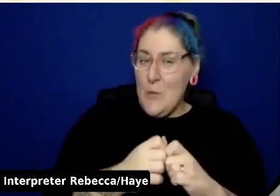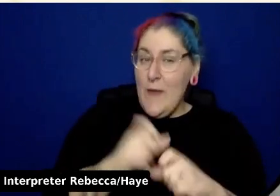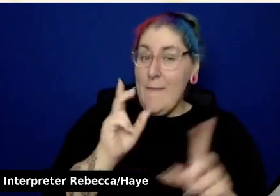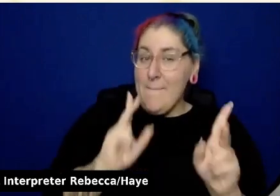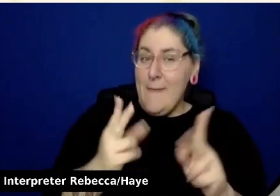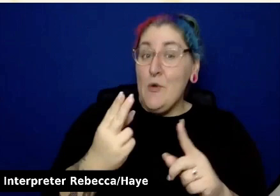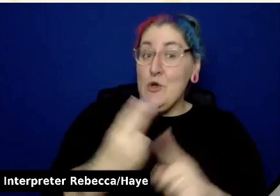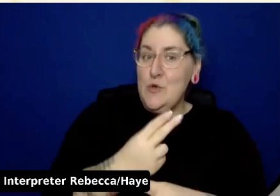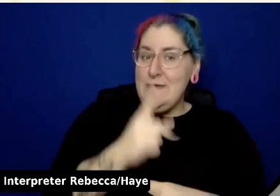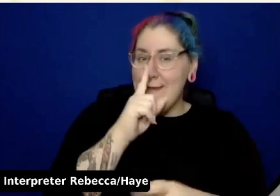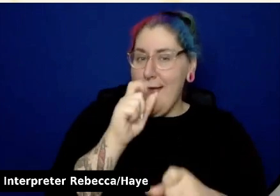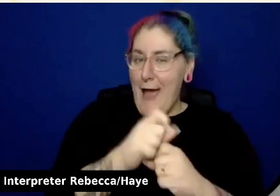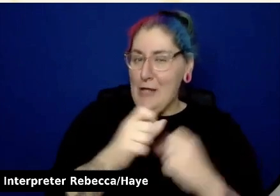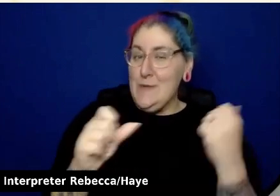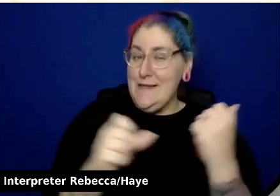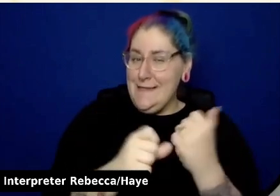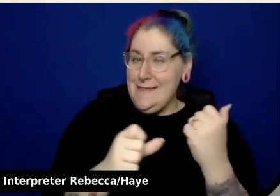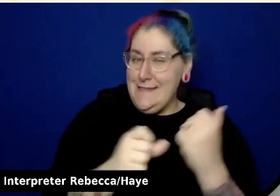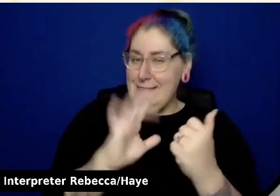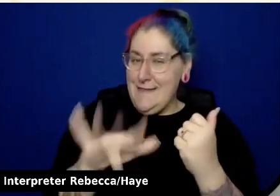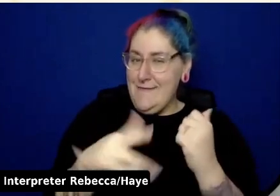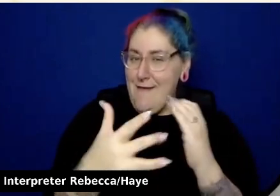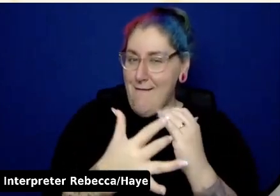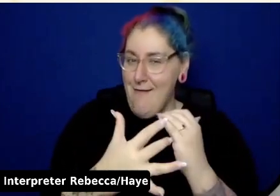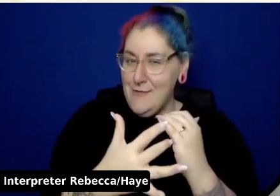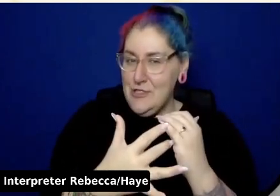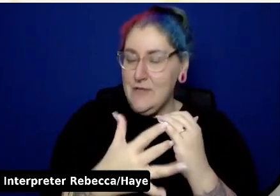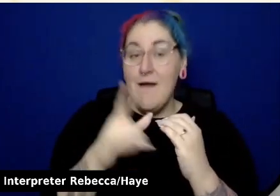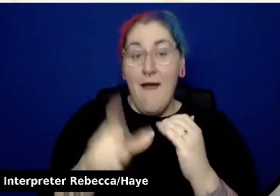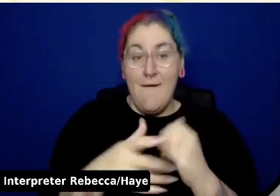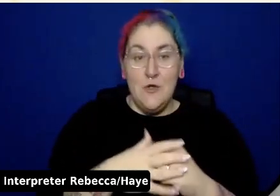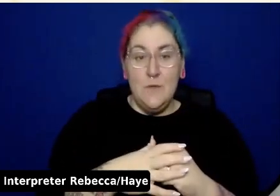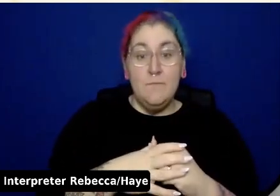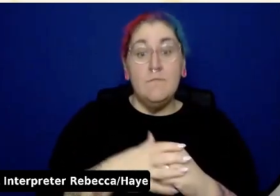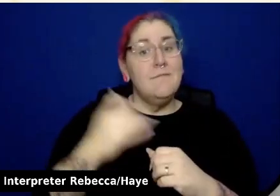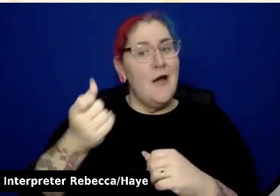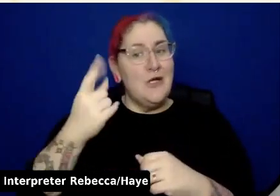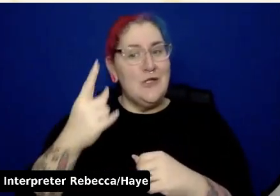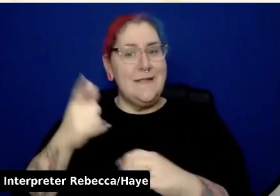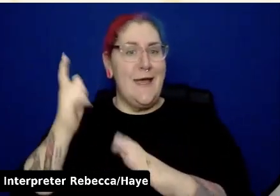It is also worth mentioning here that automation testing doesn't cover all the accessibility issues.